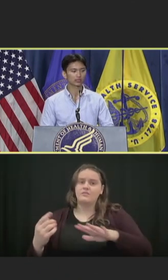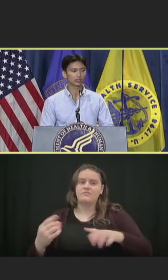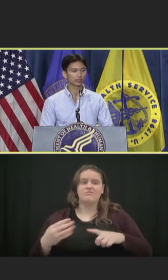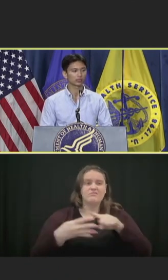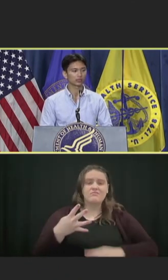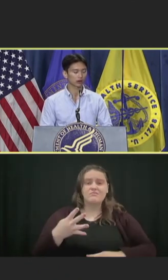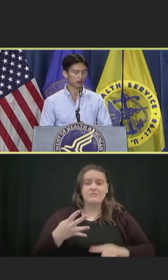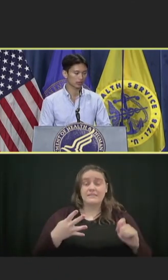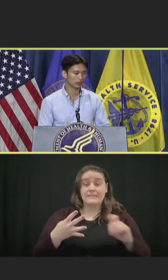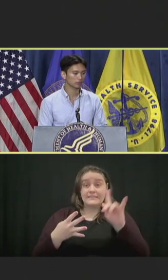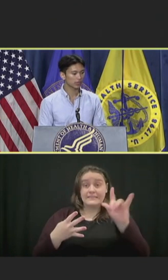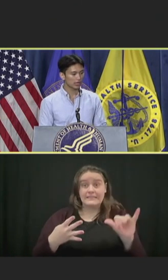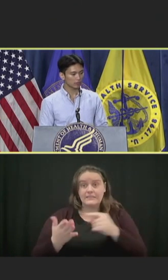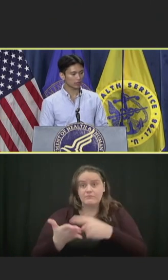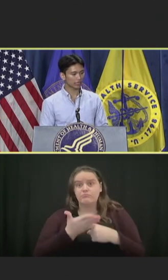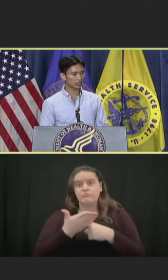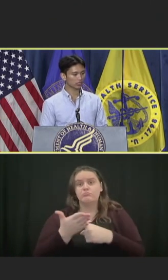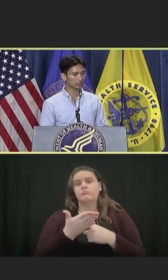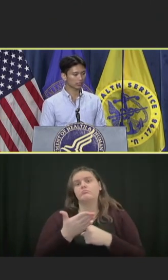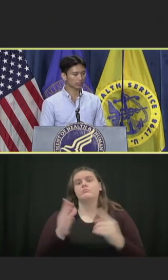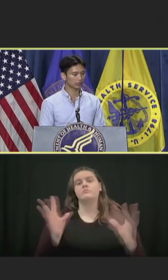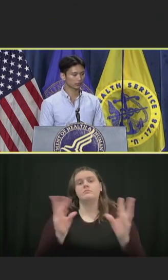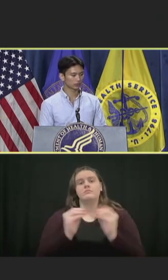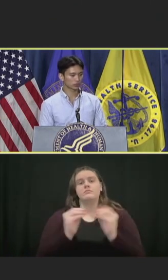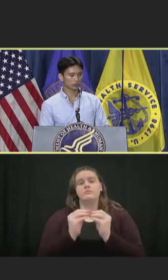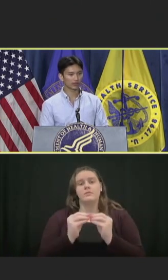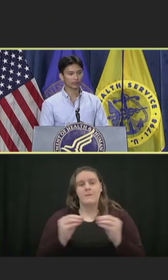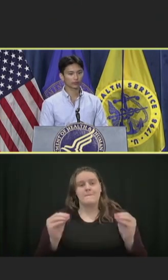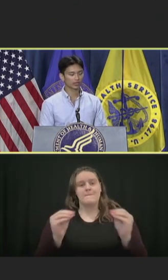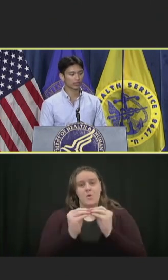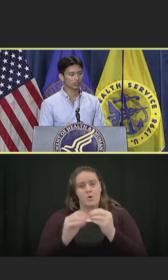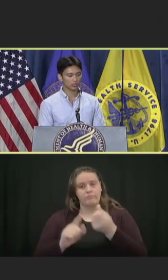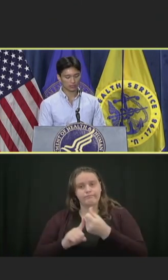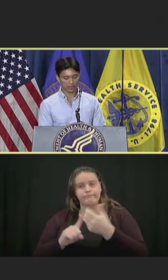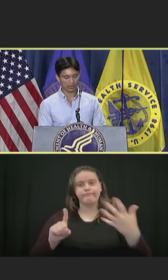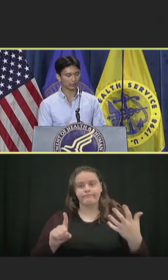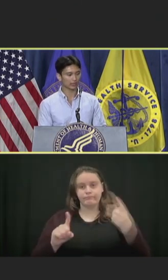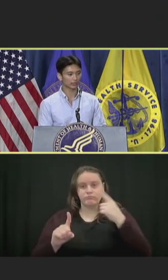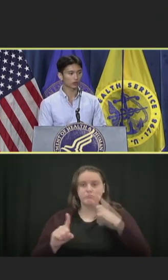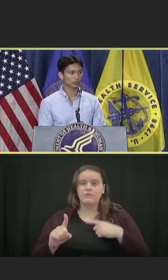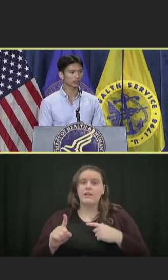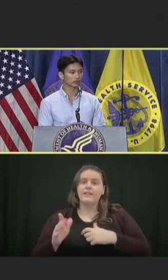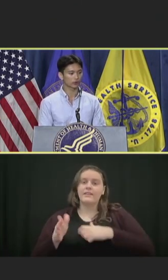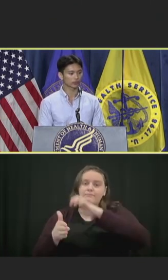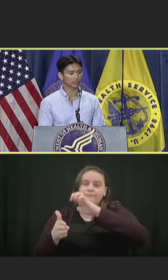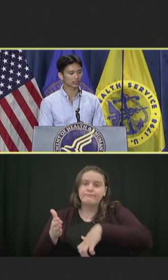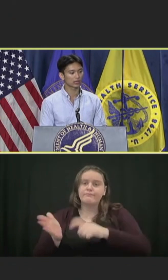in our publication and the Journal of Virus Eradication. And I encourage folks to take